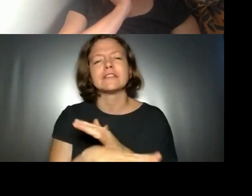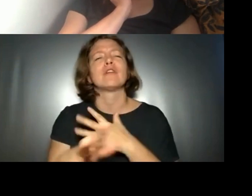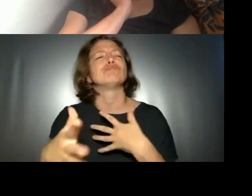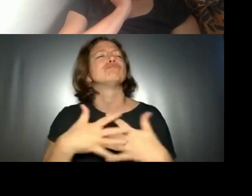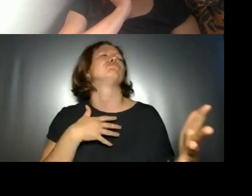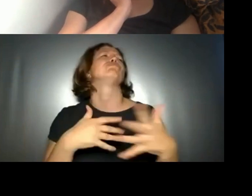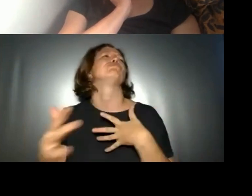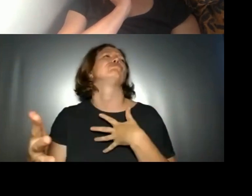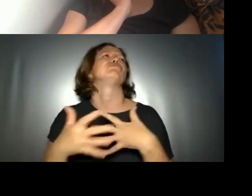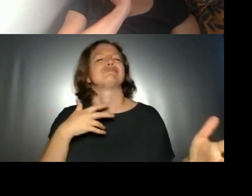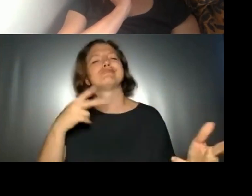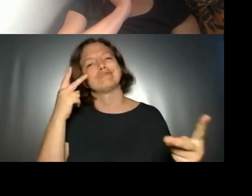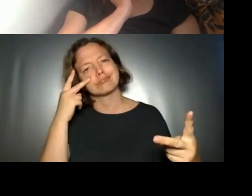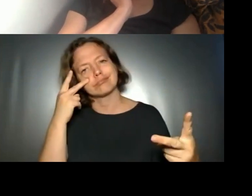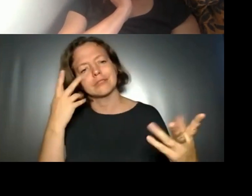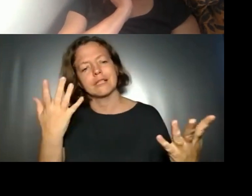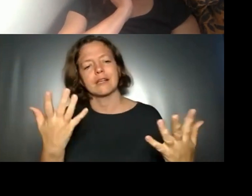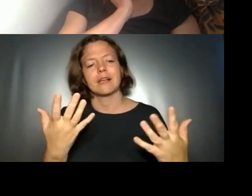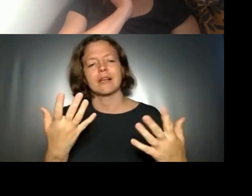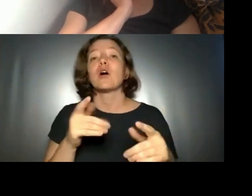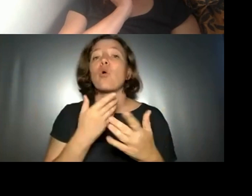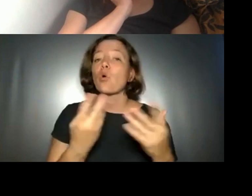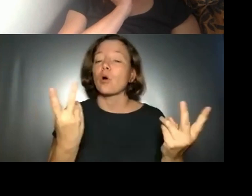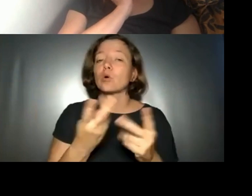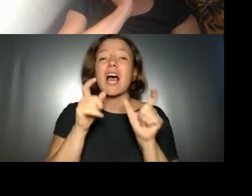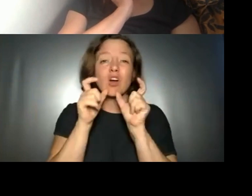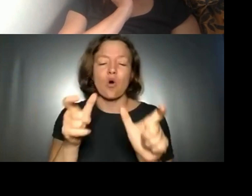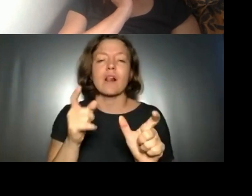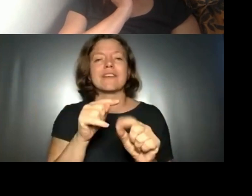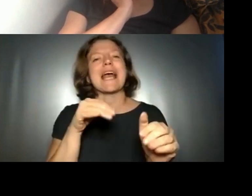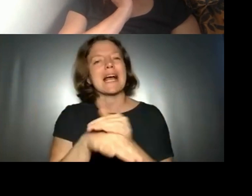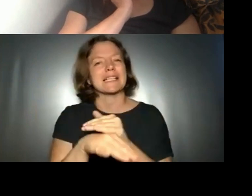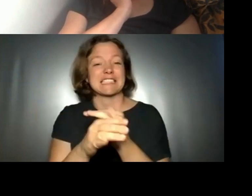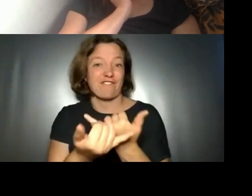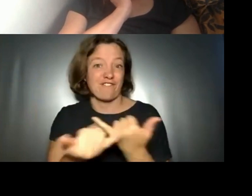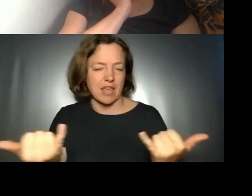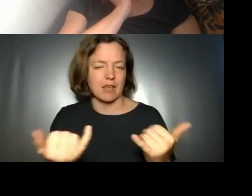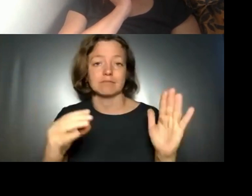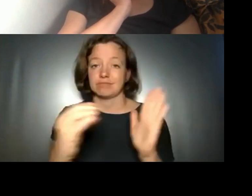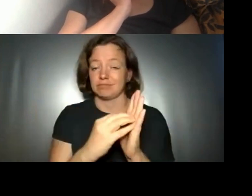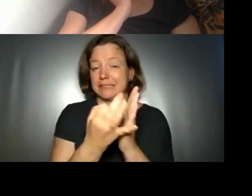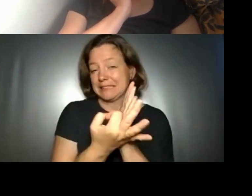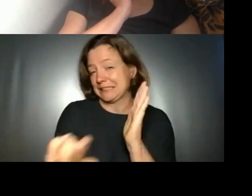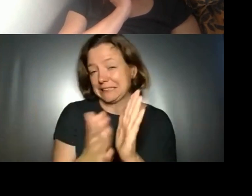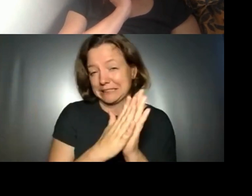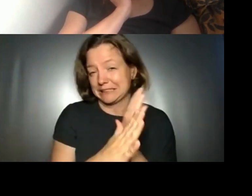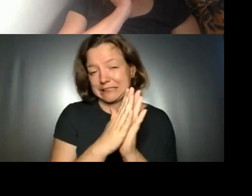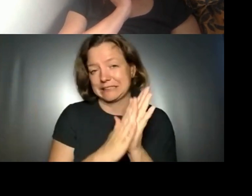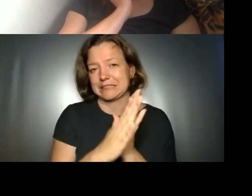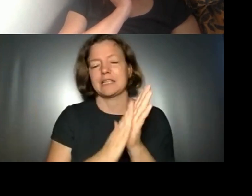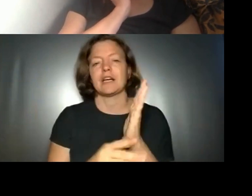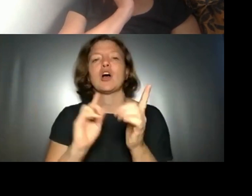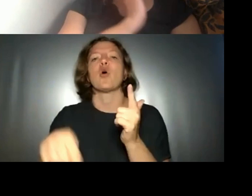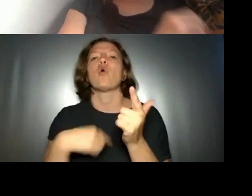I haven't even mentioned access in the call and I will pay you next to nothing or nothing to do exactly what I